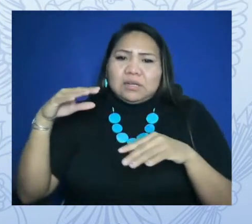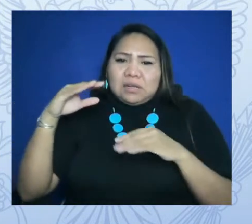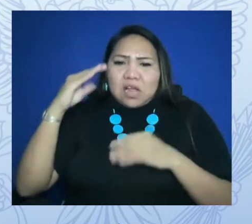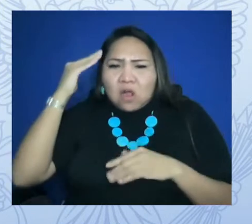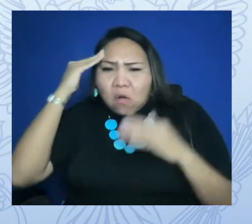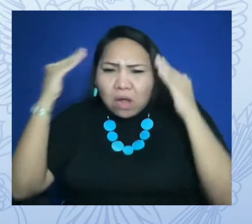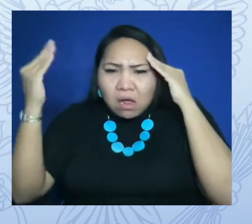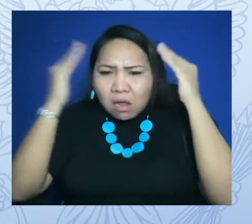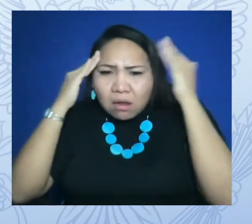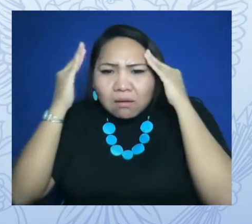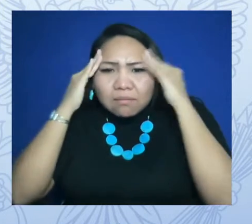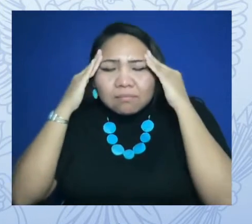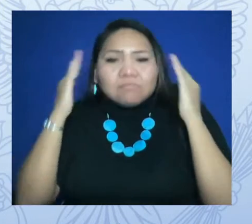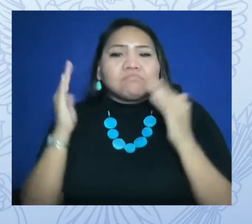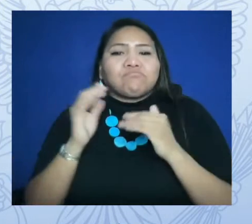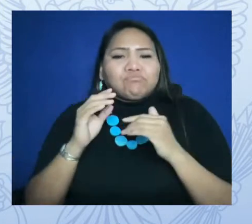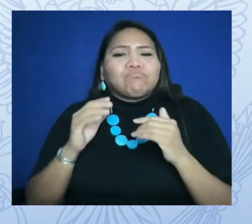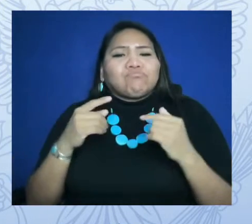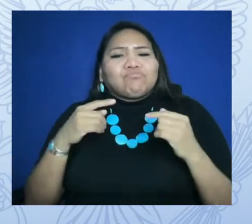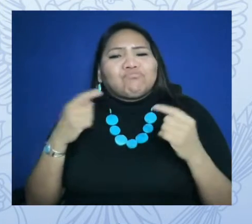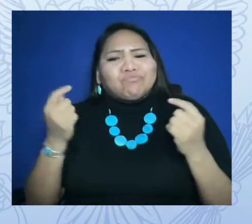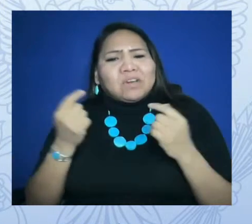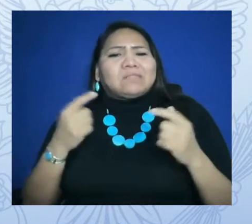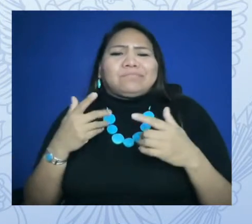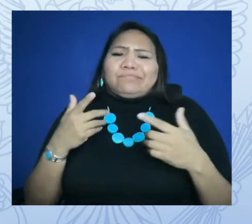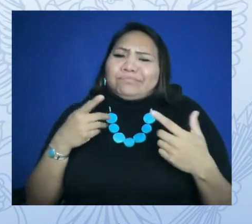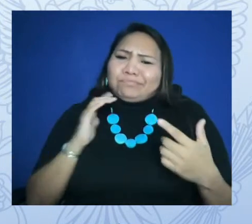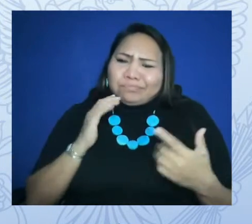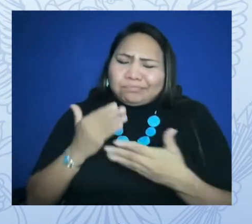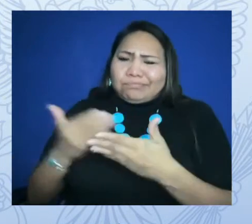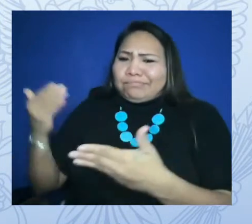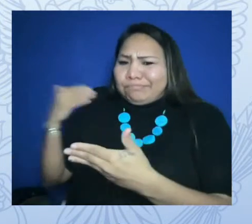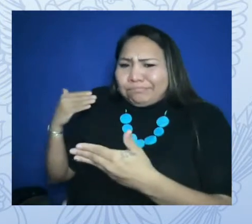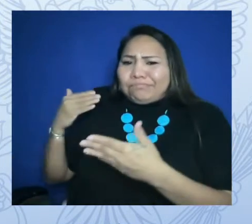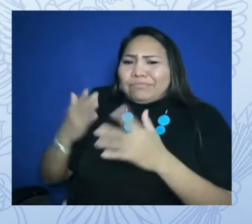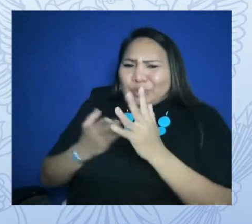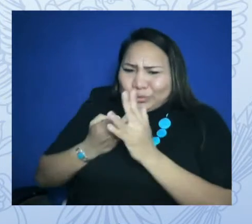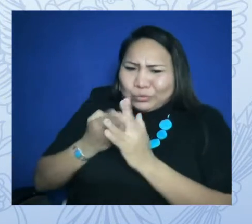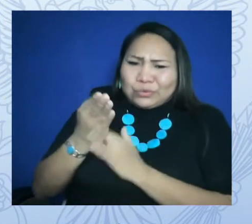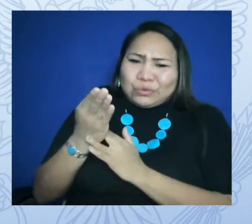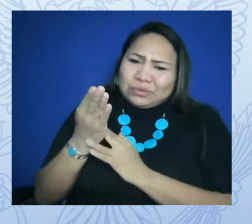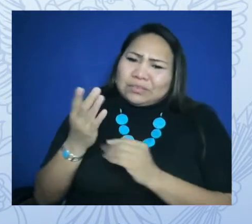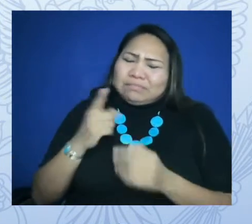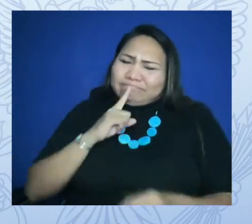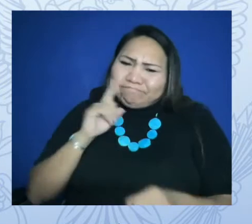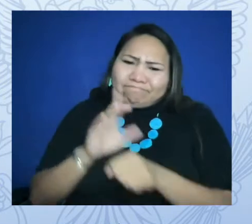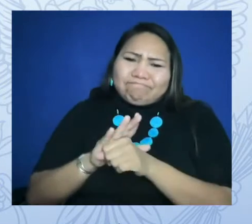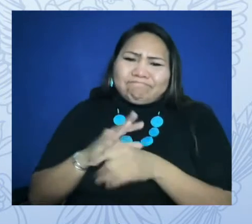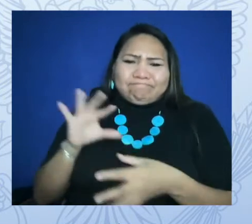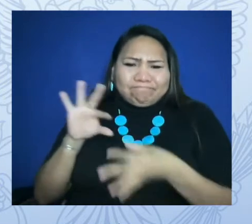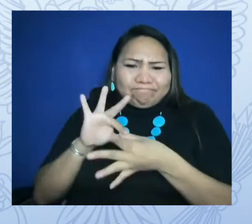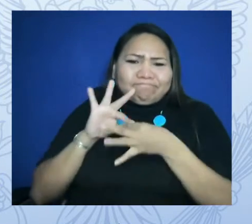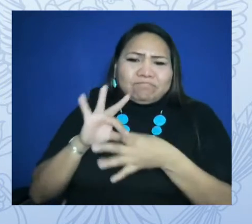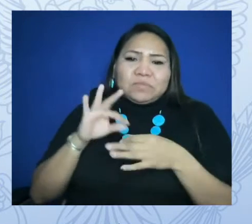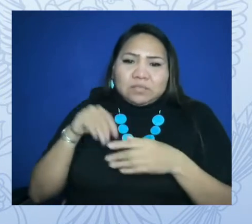Through dedicated and intentional collaboration. In just two years, we have made some immense progress